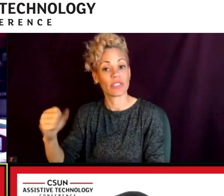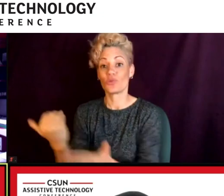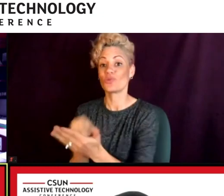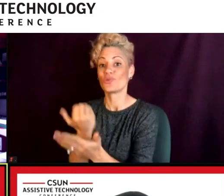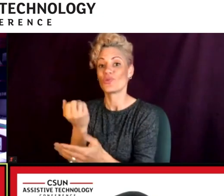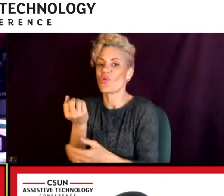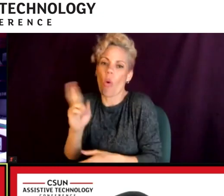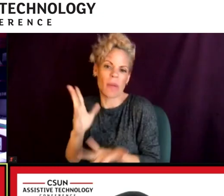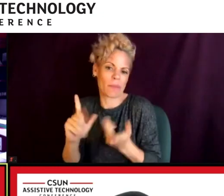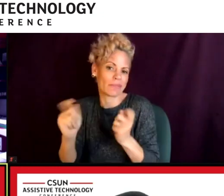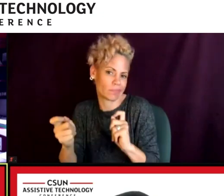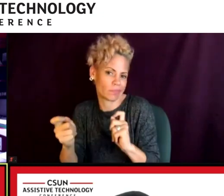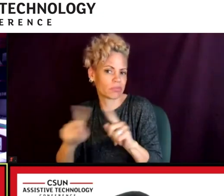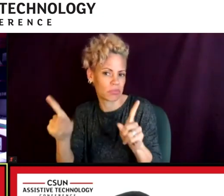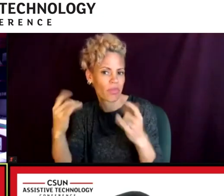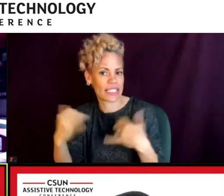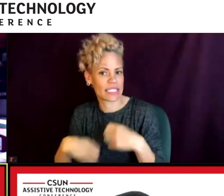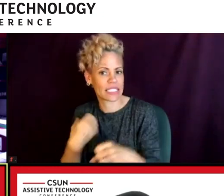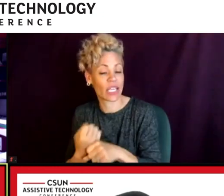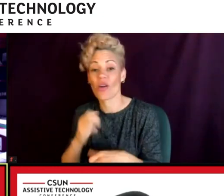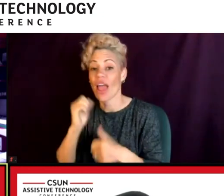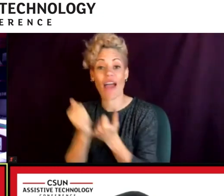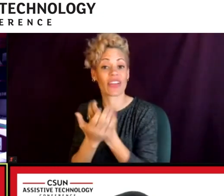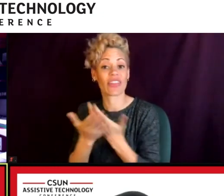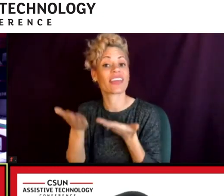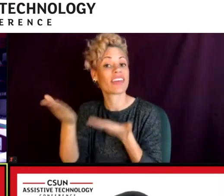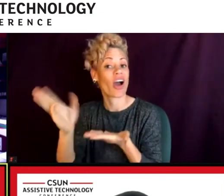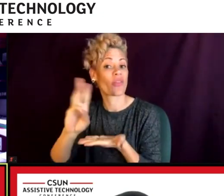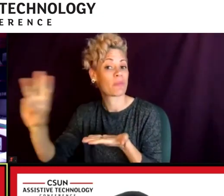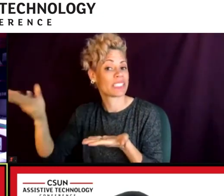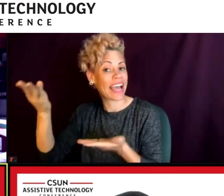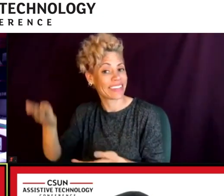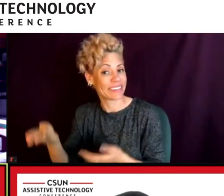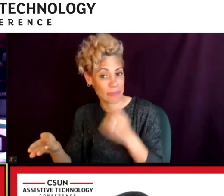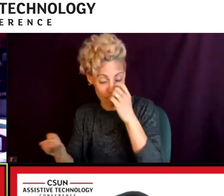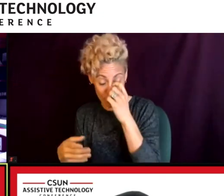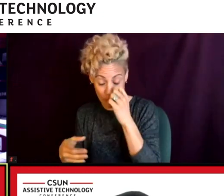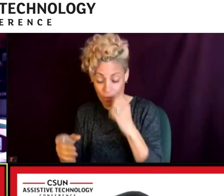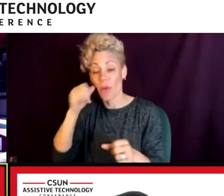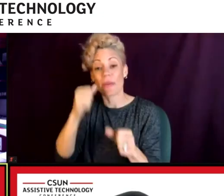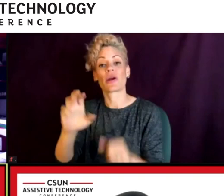And all of this is on the website. First, don't forget the exhibit halls opening this afternoon